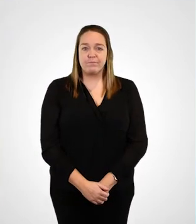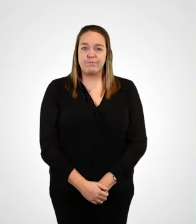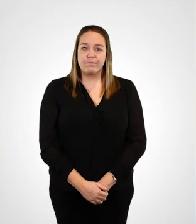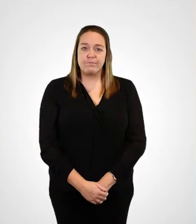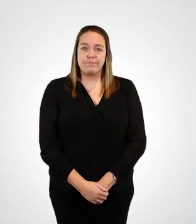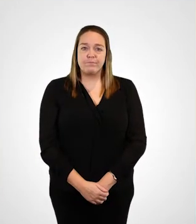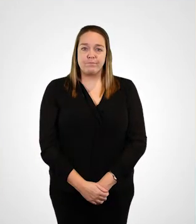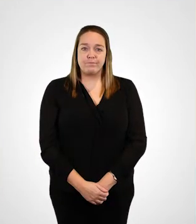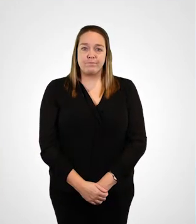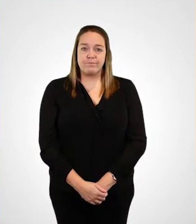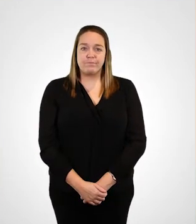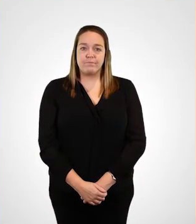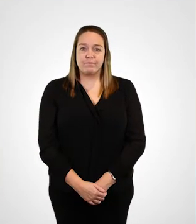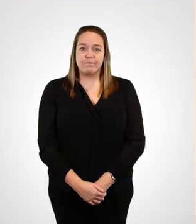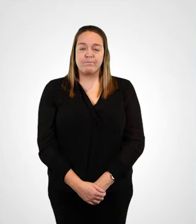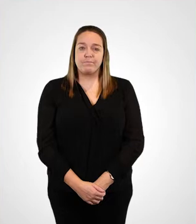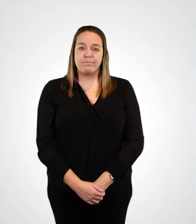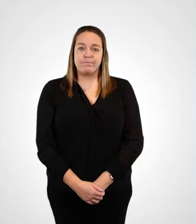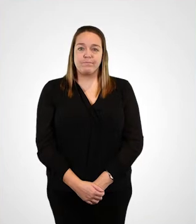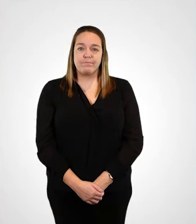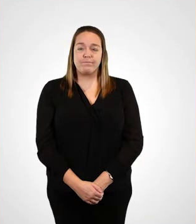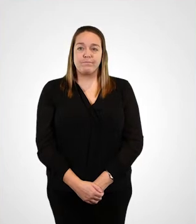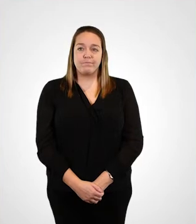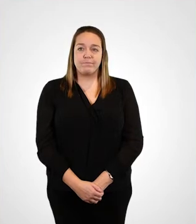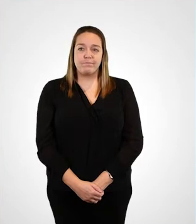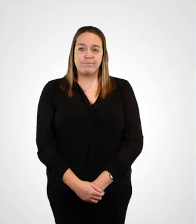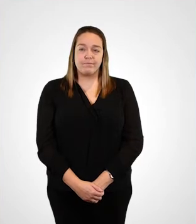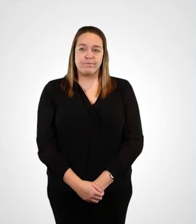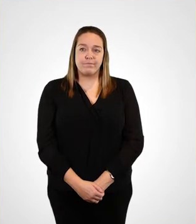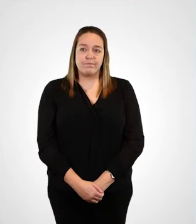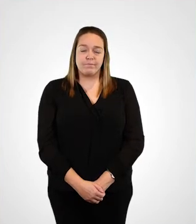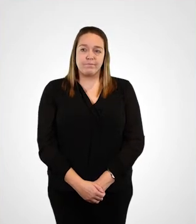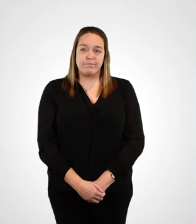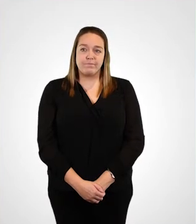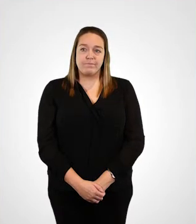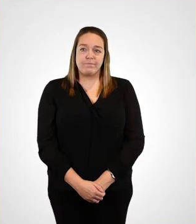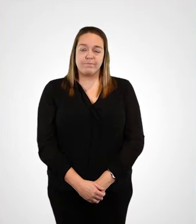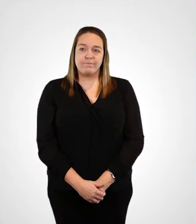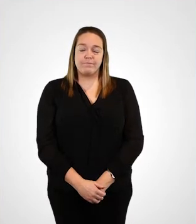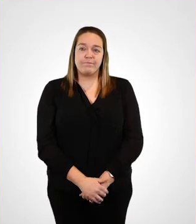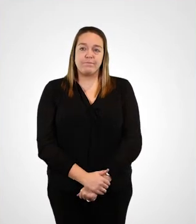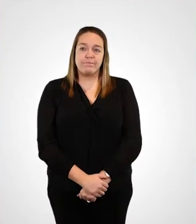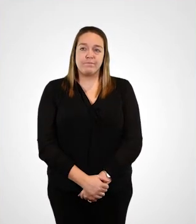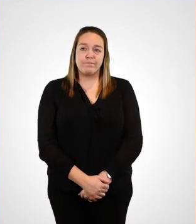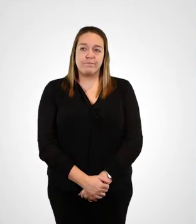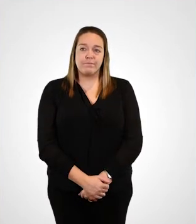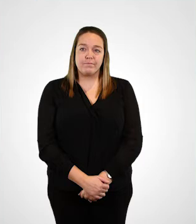This is boat and what's this? Apple. Okay, you know these words.